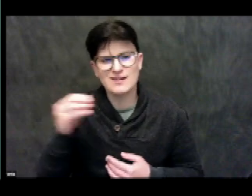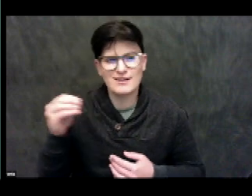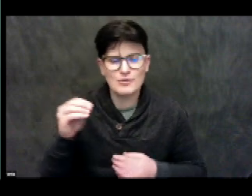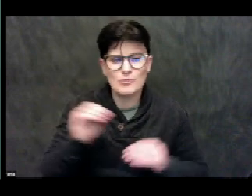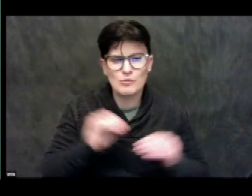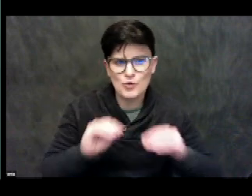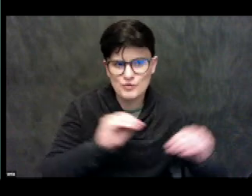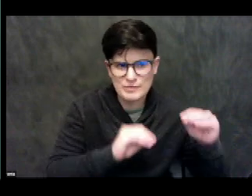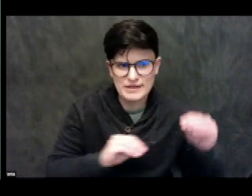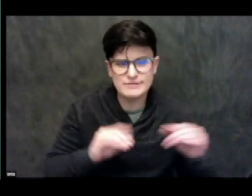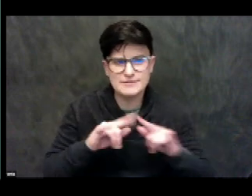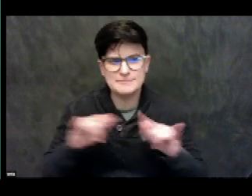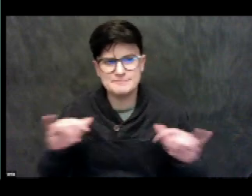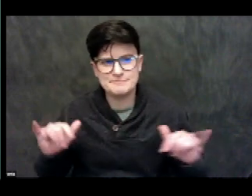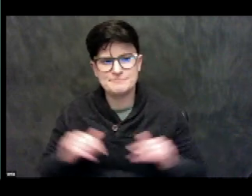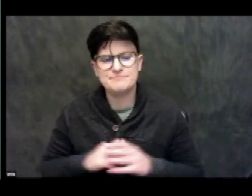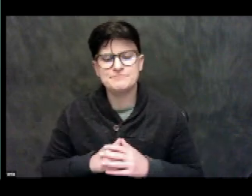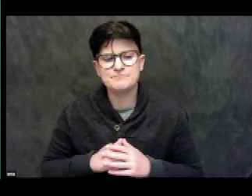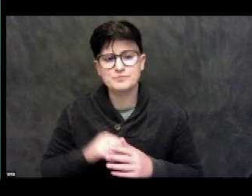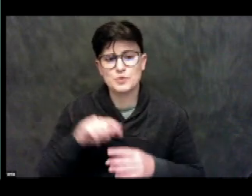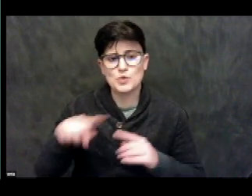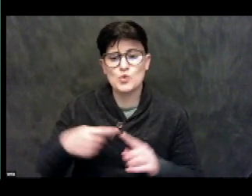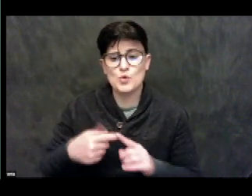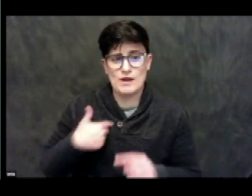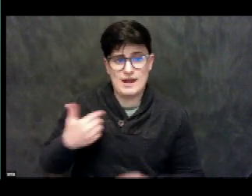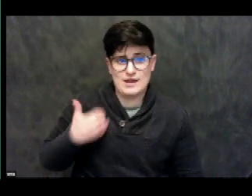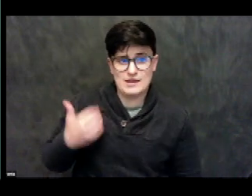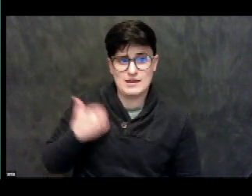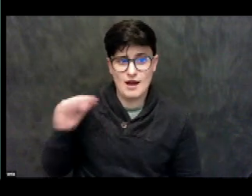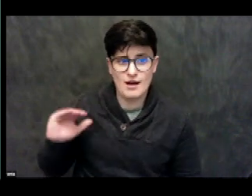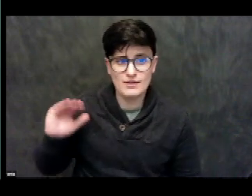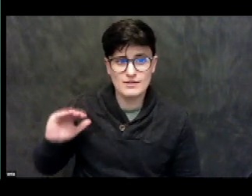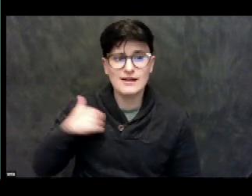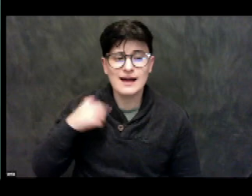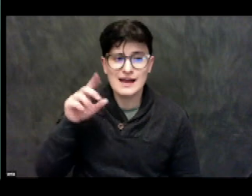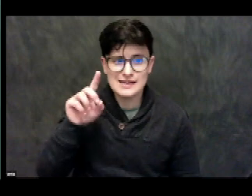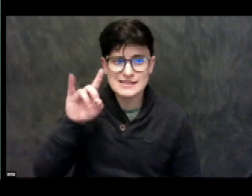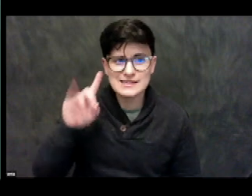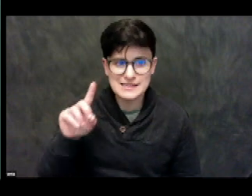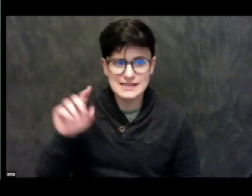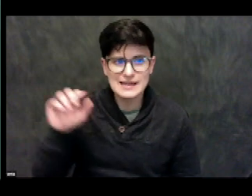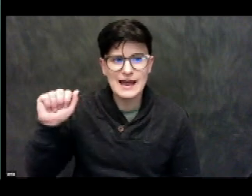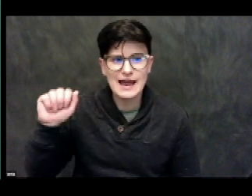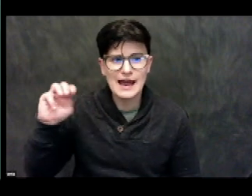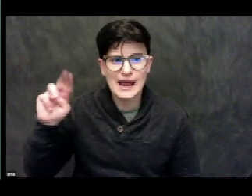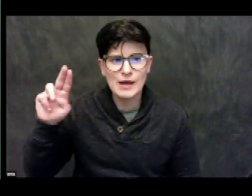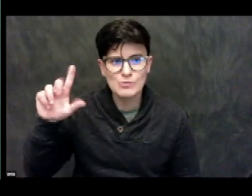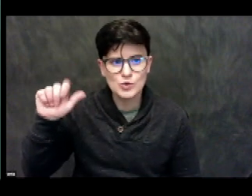So when I was younger I did emulate. I wore leg braces for